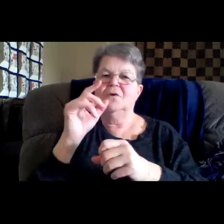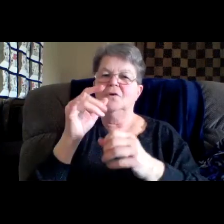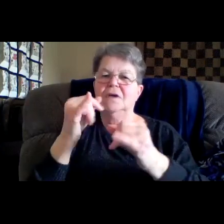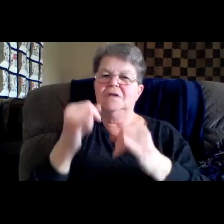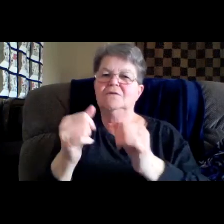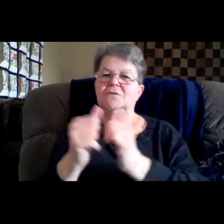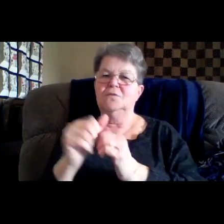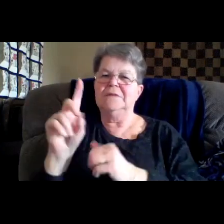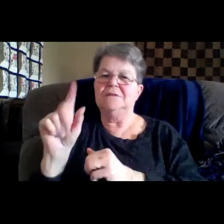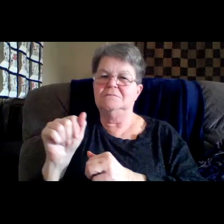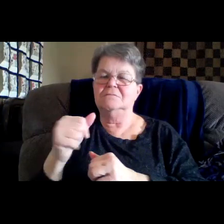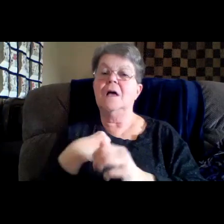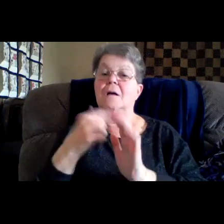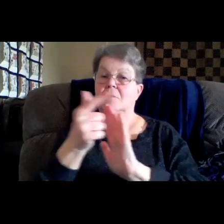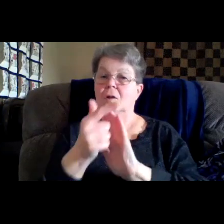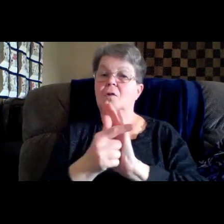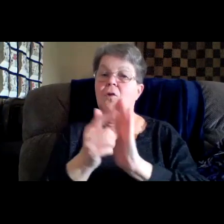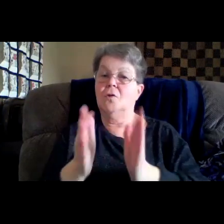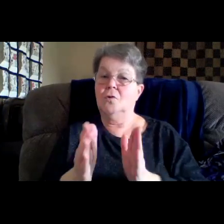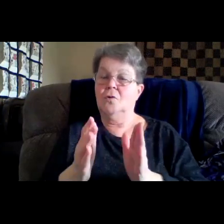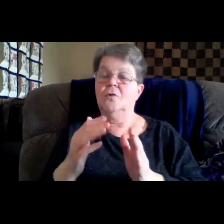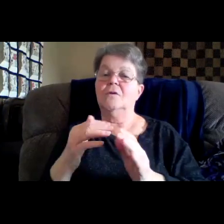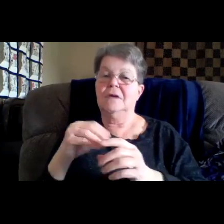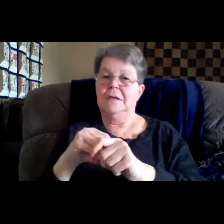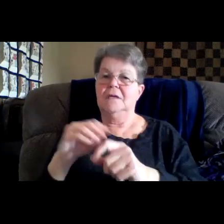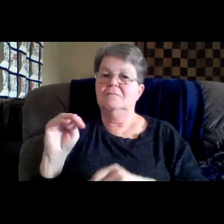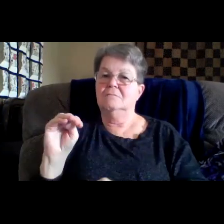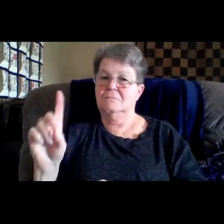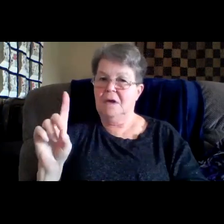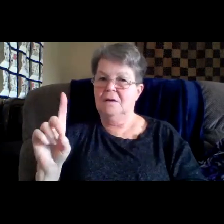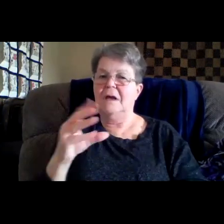I am a lawyer by training. I'm licensed to practice law in Maryland and DC.